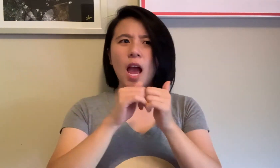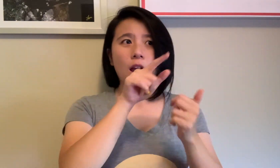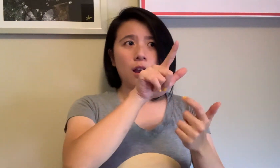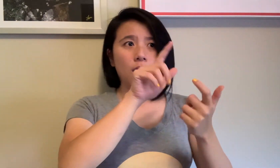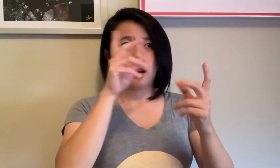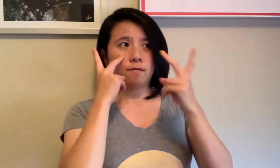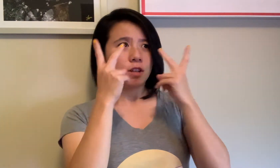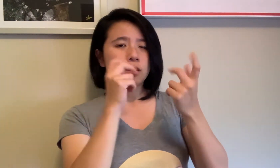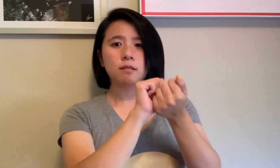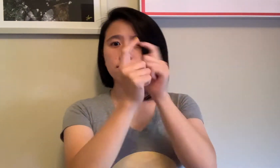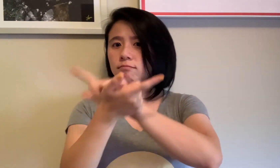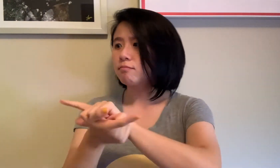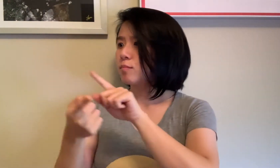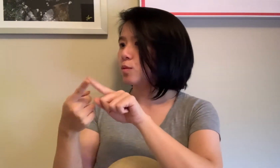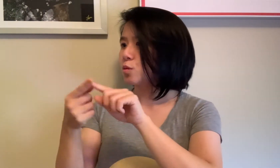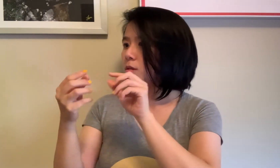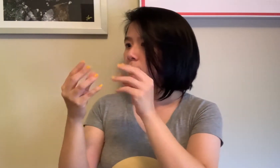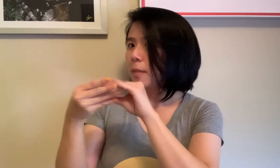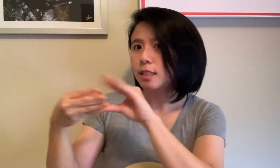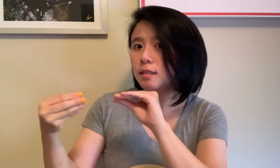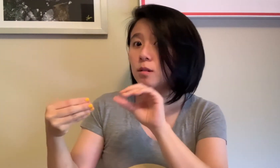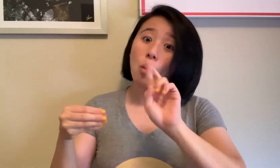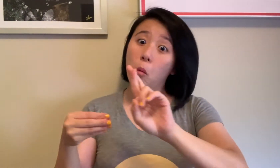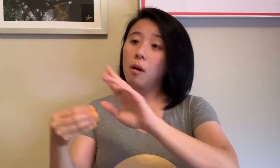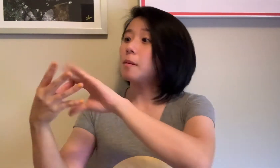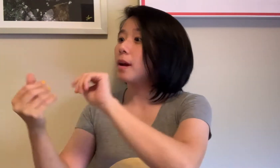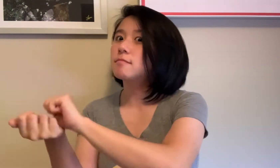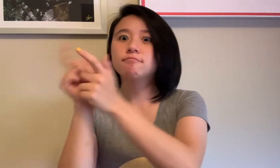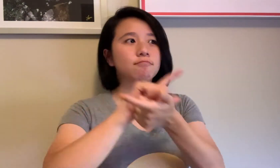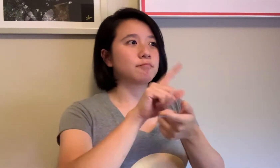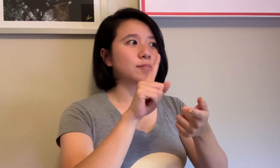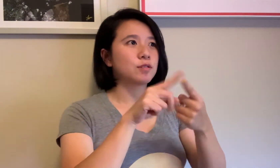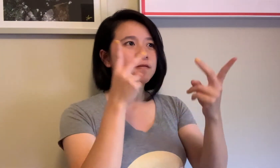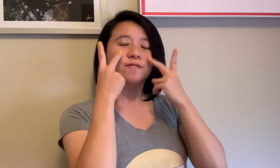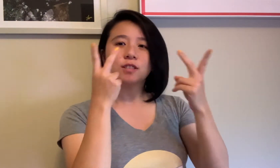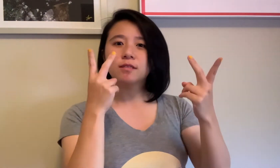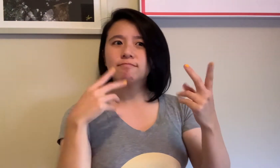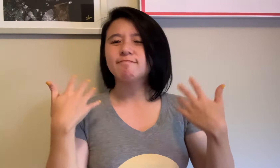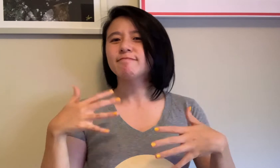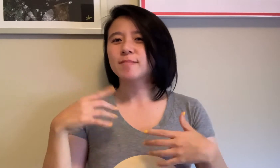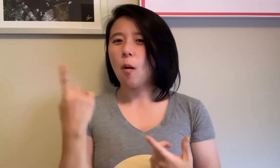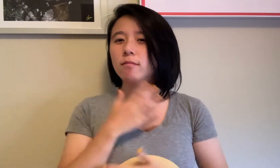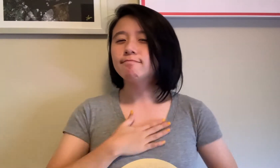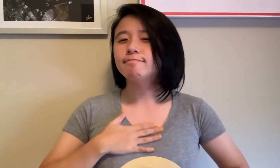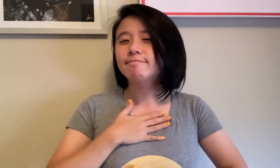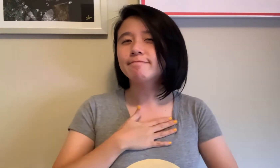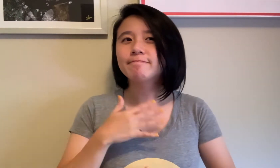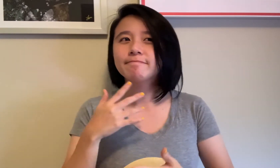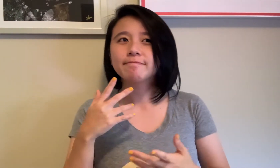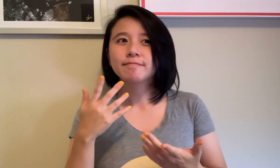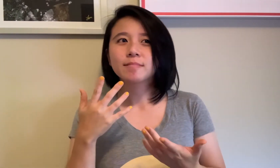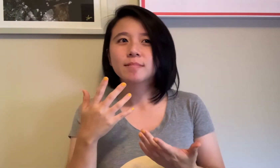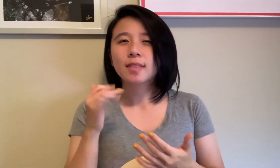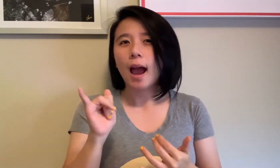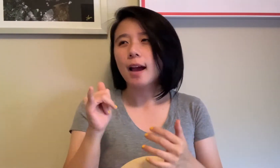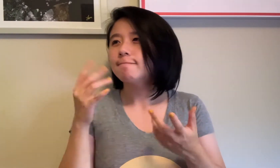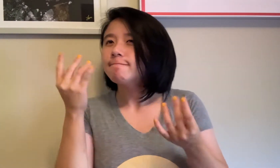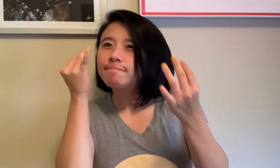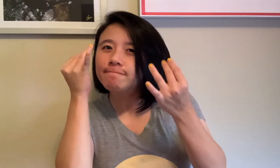Does the visual art become a message? Or does the message itself become an art? I always enjoy that experience to